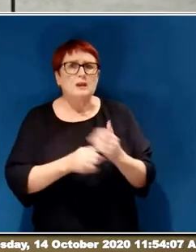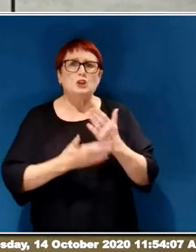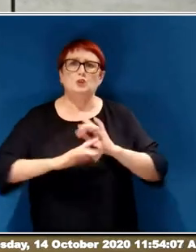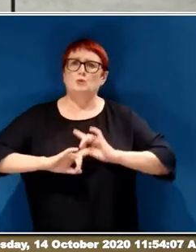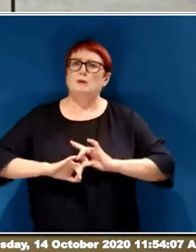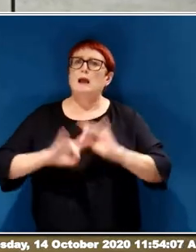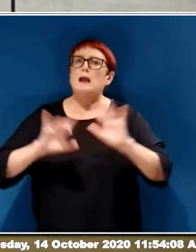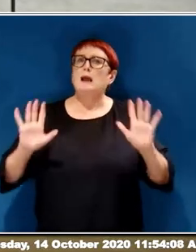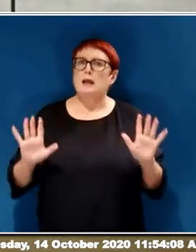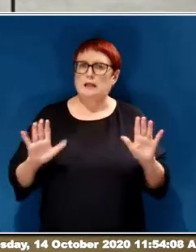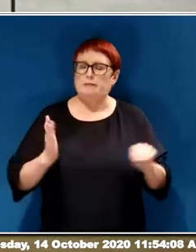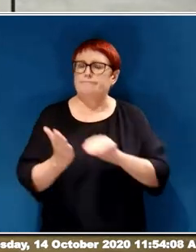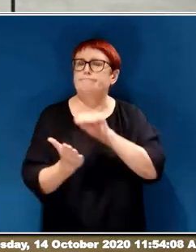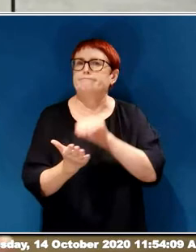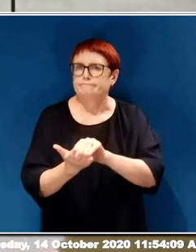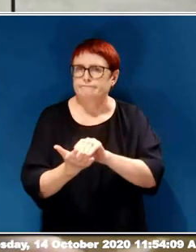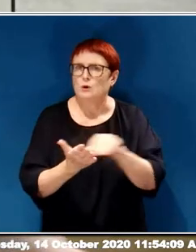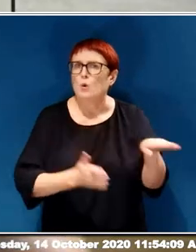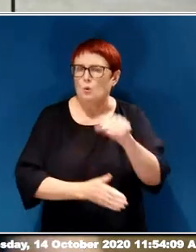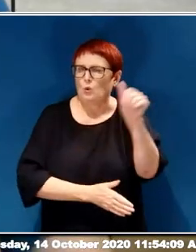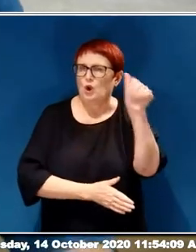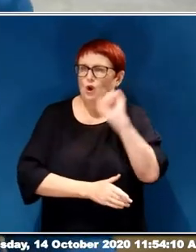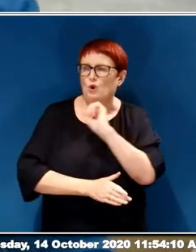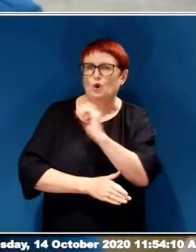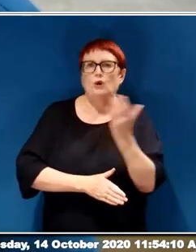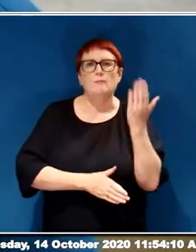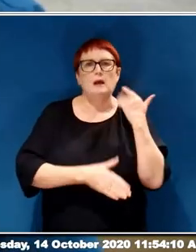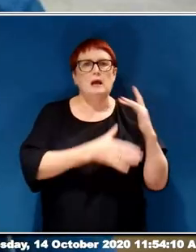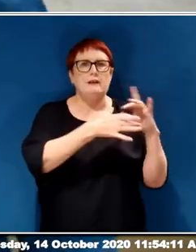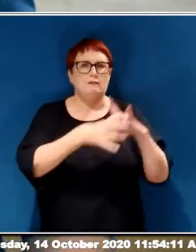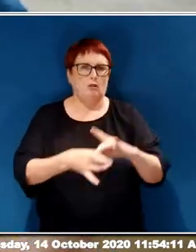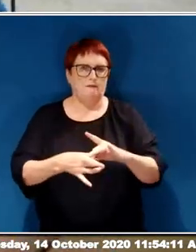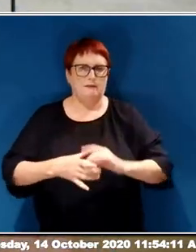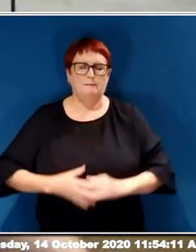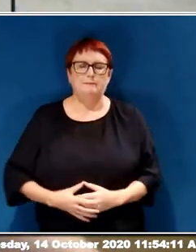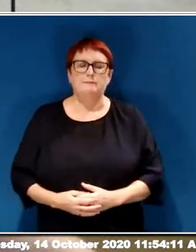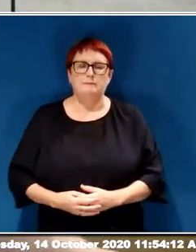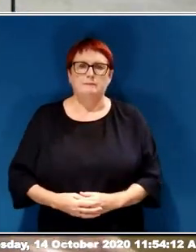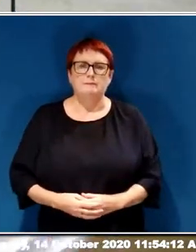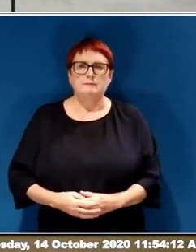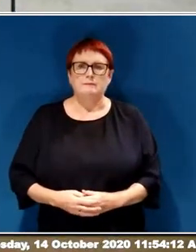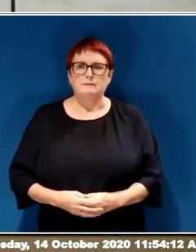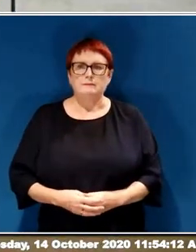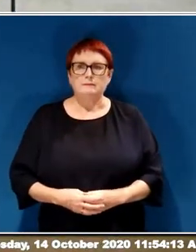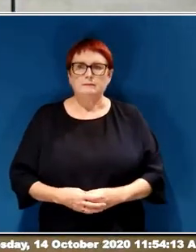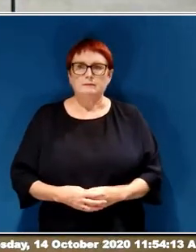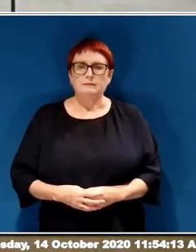I call Dr Kate de Bruin.